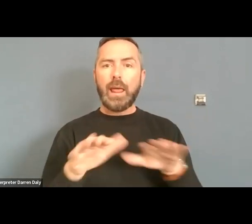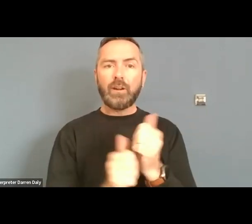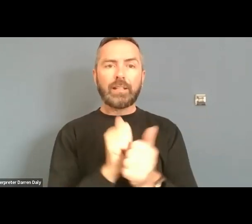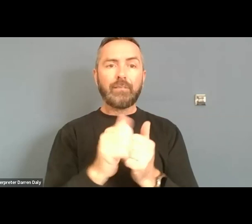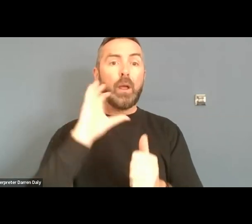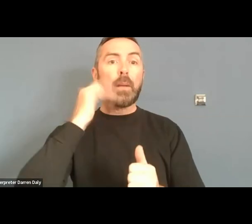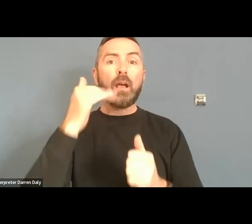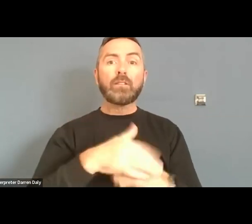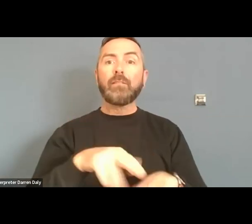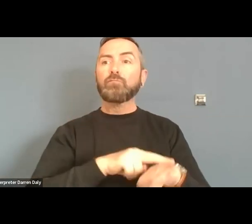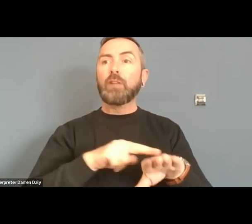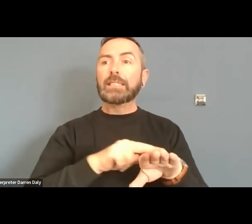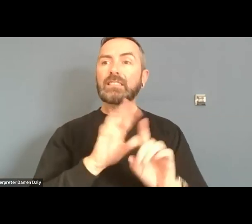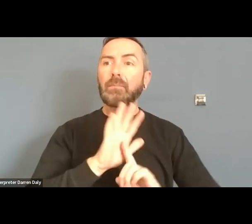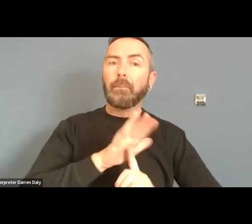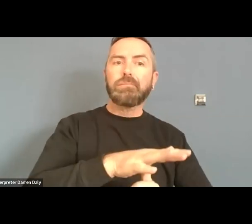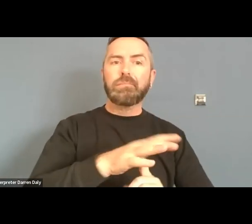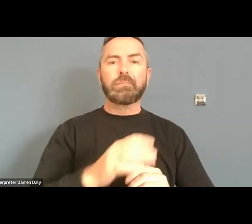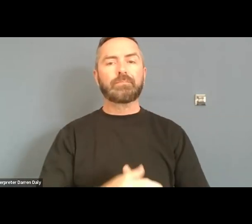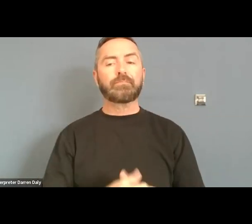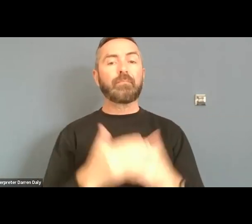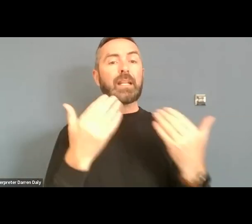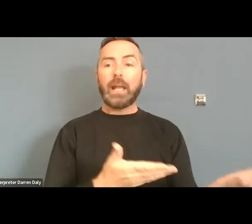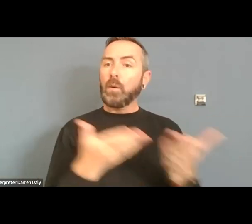So I'm now going to hand you over to Chloe to conclude the presentation.